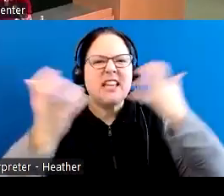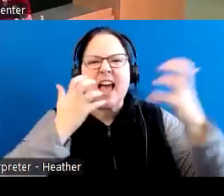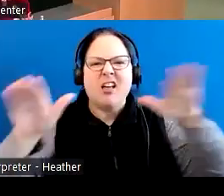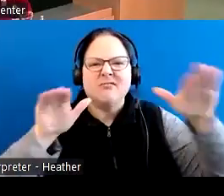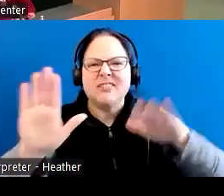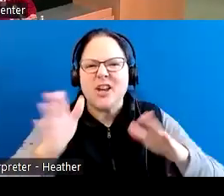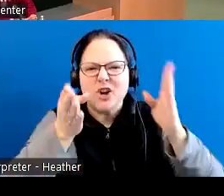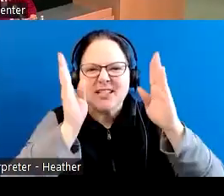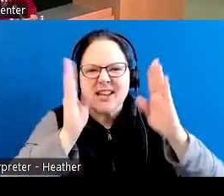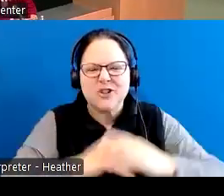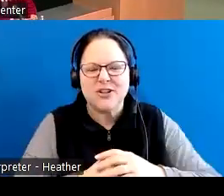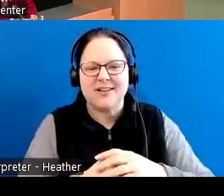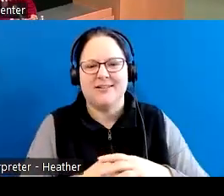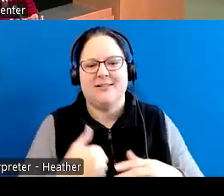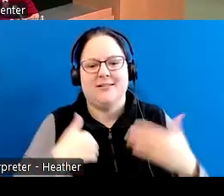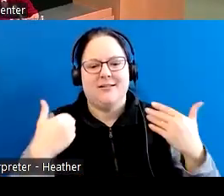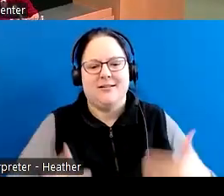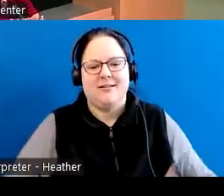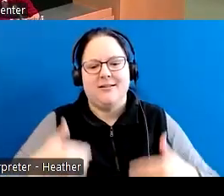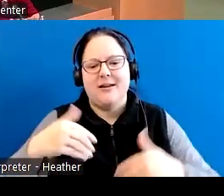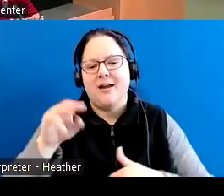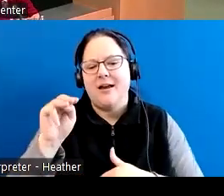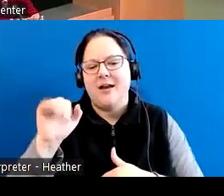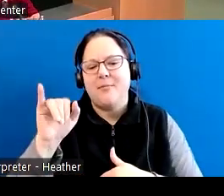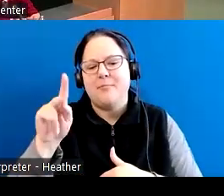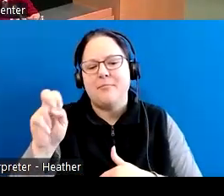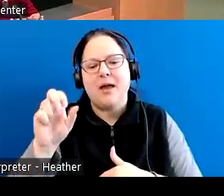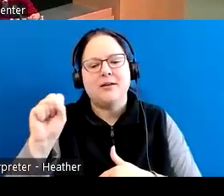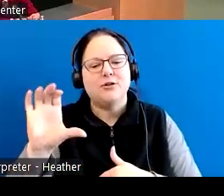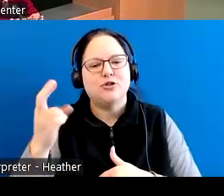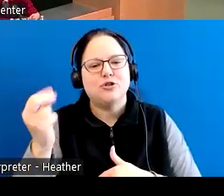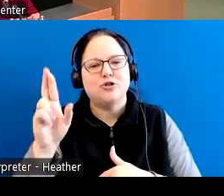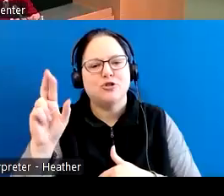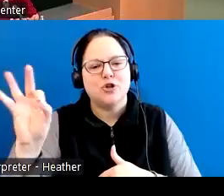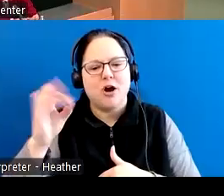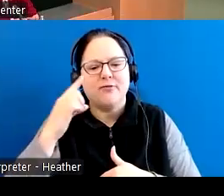I'm Mike Sharp. I'm the head of child adolescence psychiatry here uh for U of and the psychiatrist